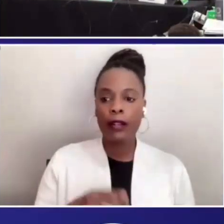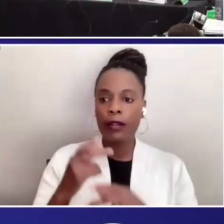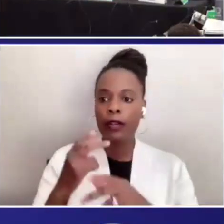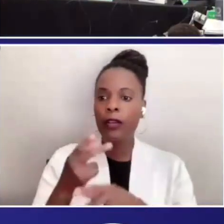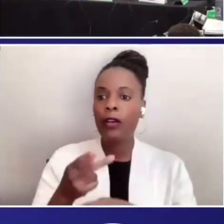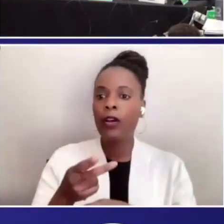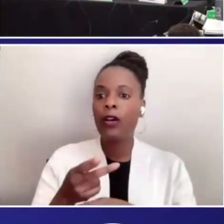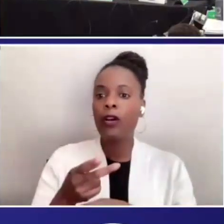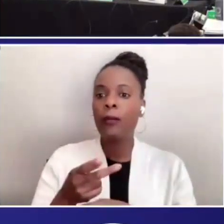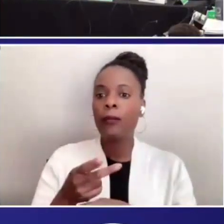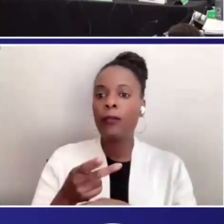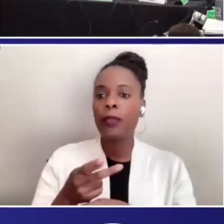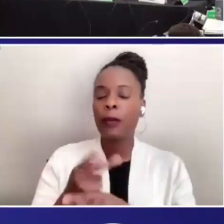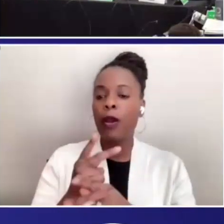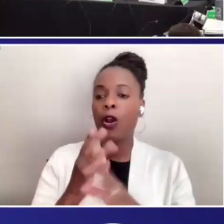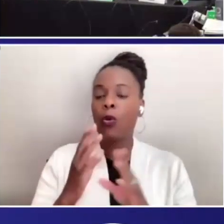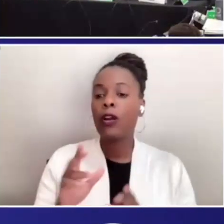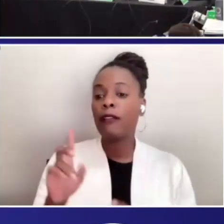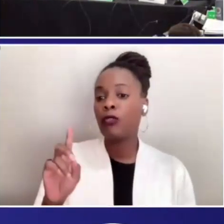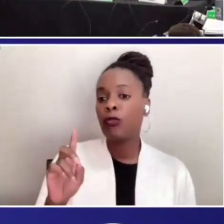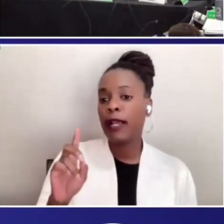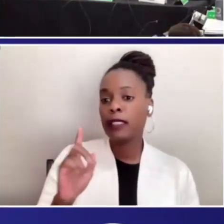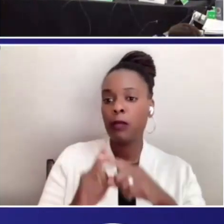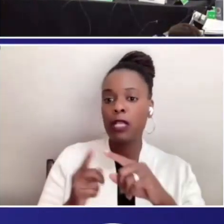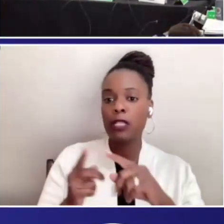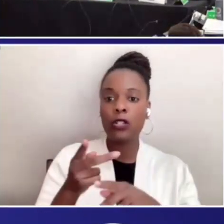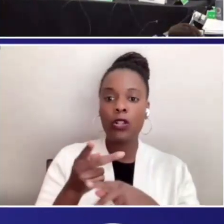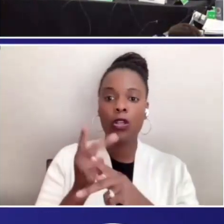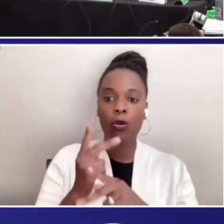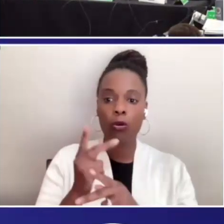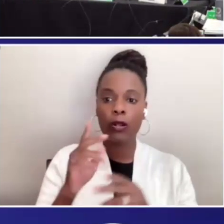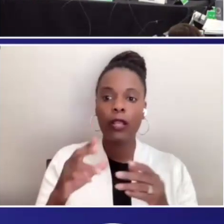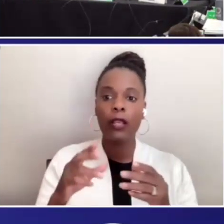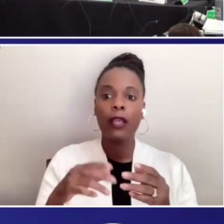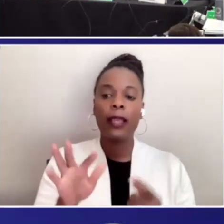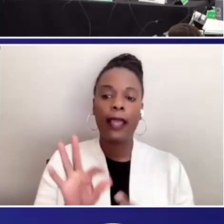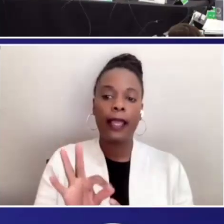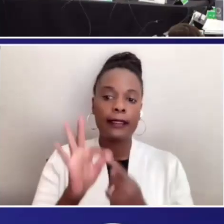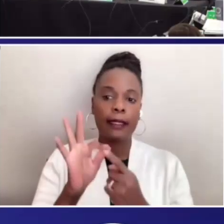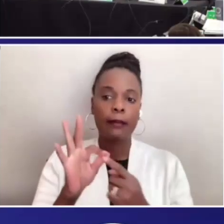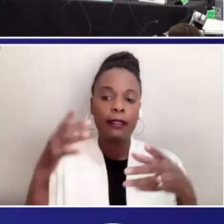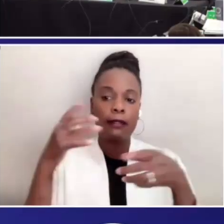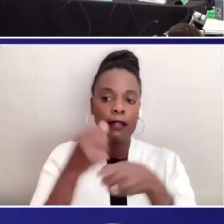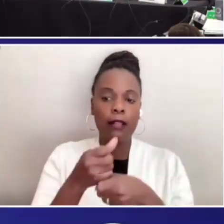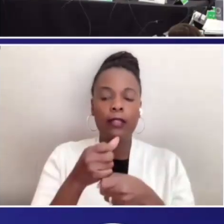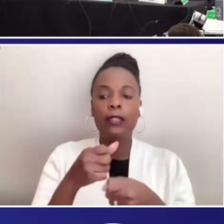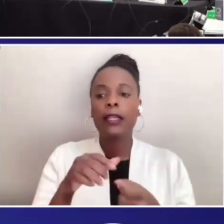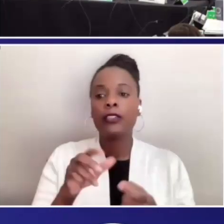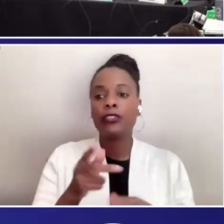consolidation loan. We've added that language. We've added paragraph (b), the borrower has received and accepted loan